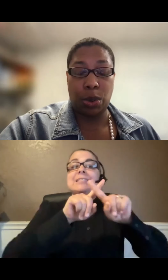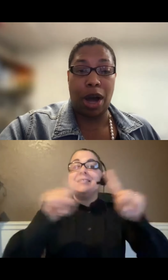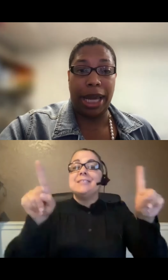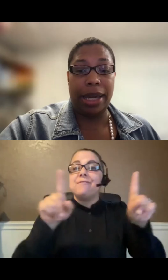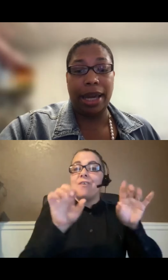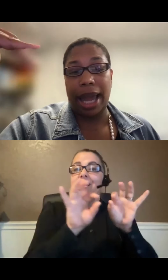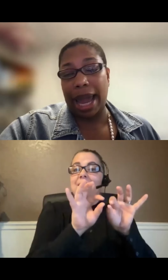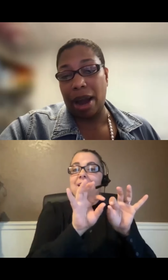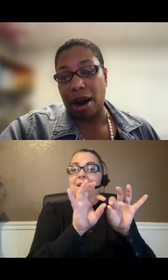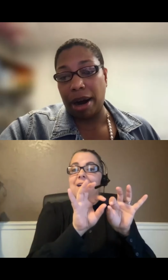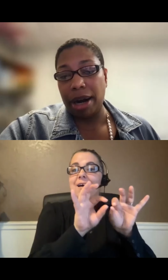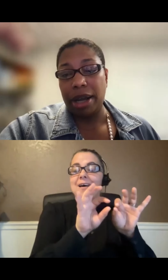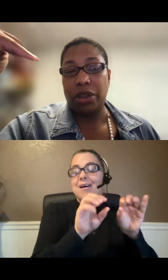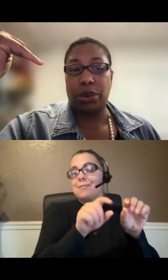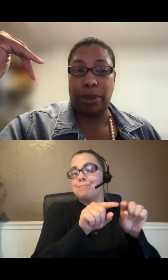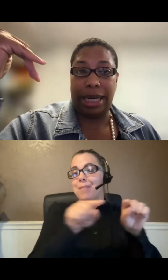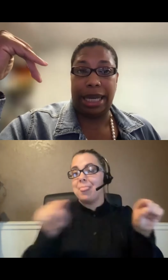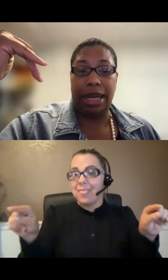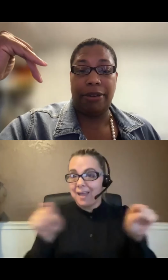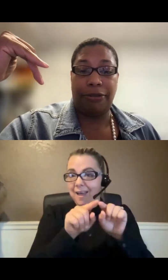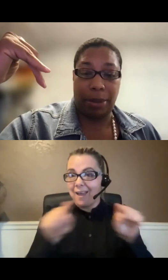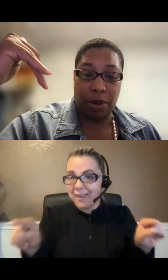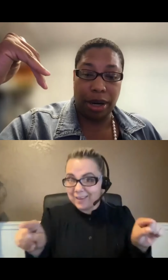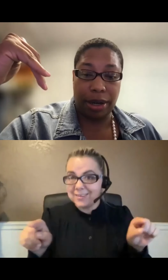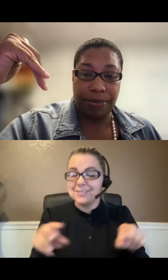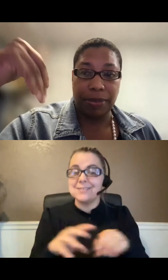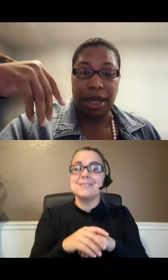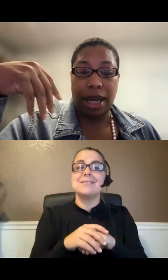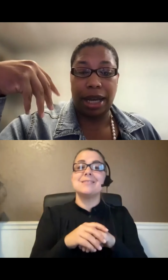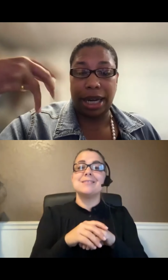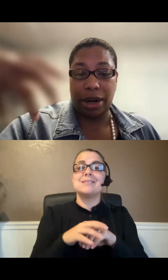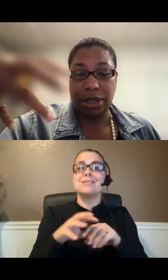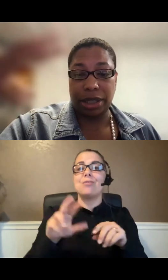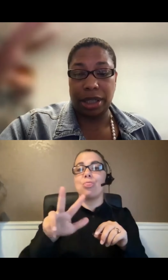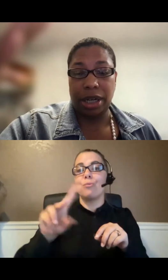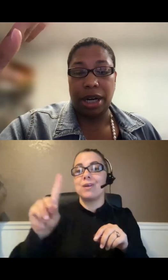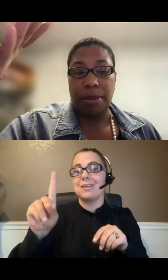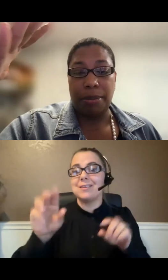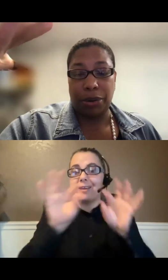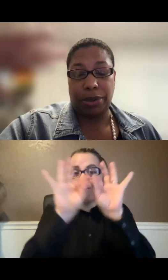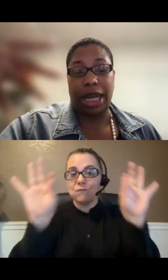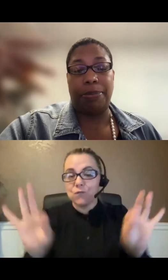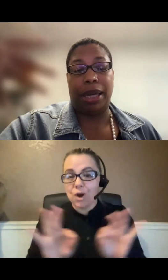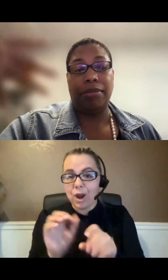drawing, AR, 3D framework, character, prototyping,